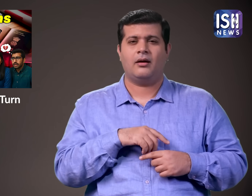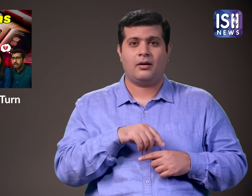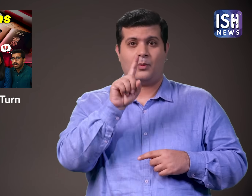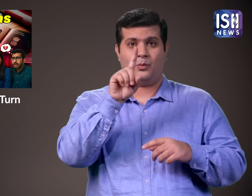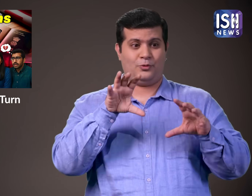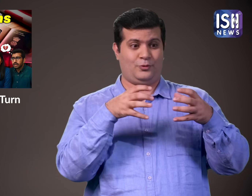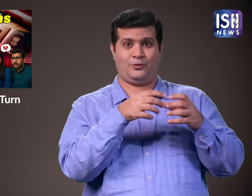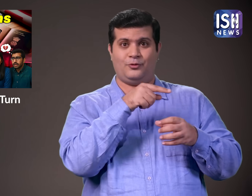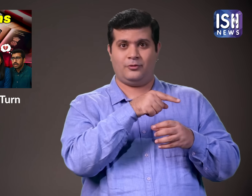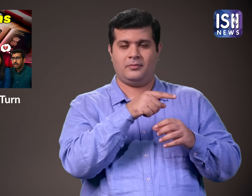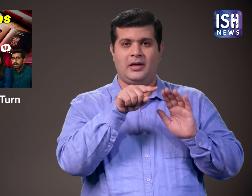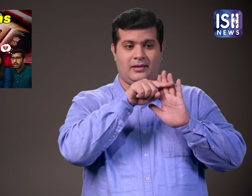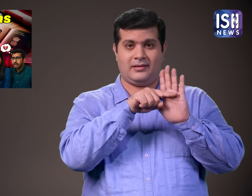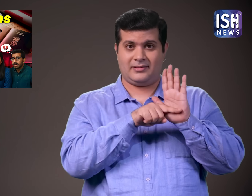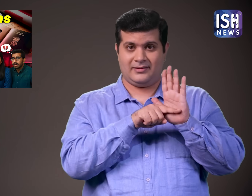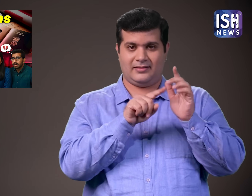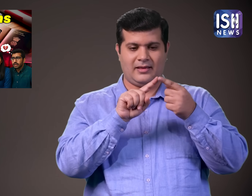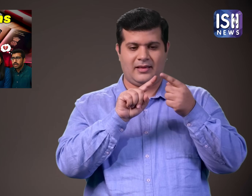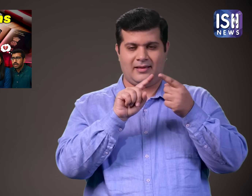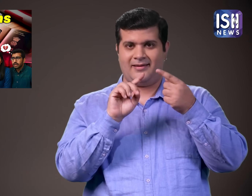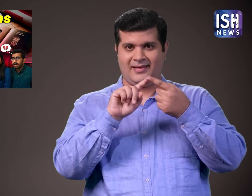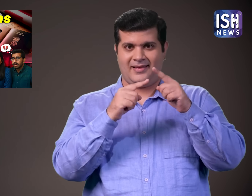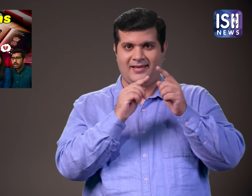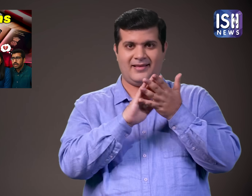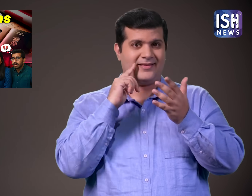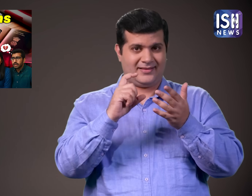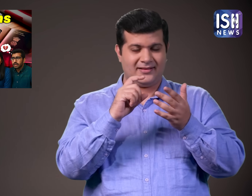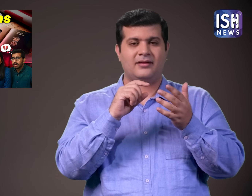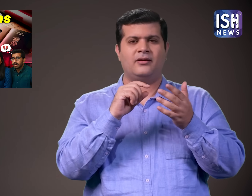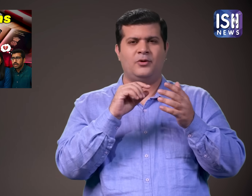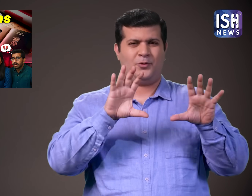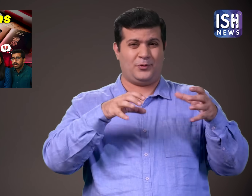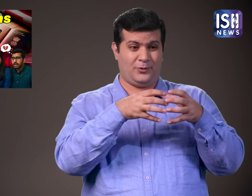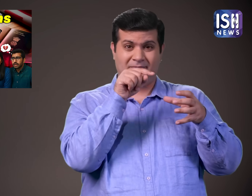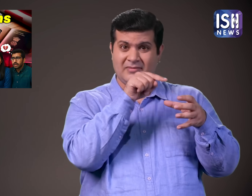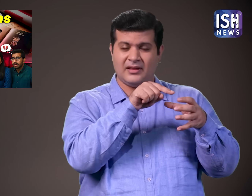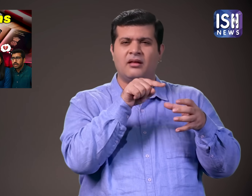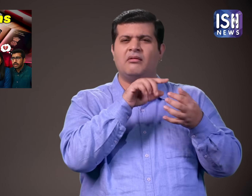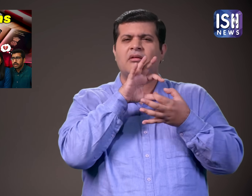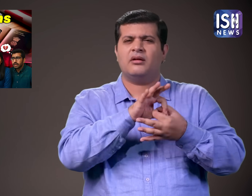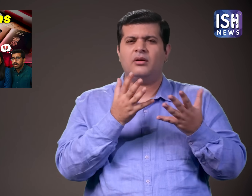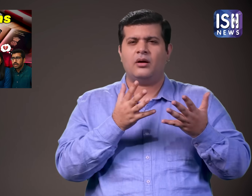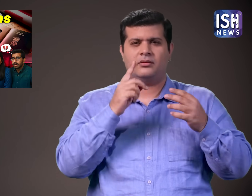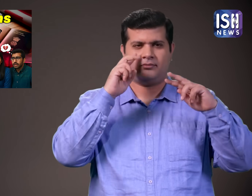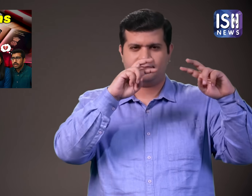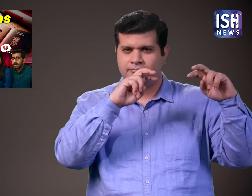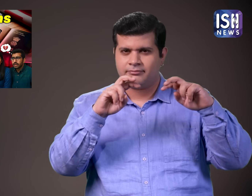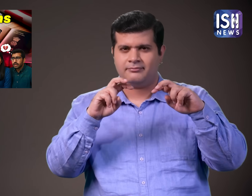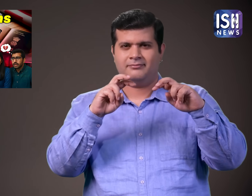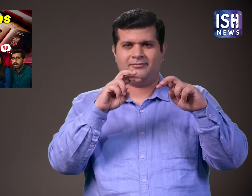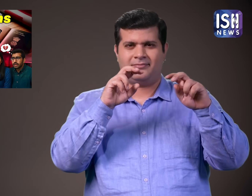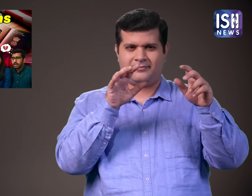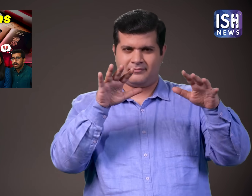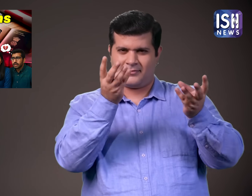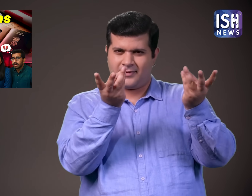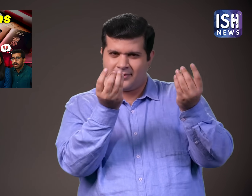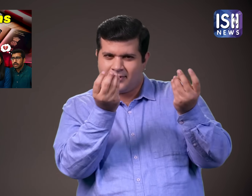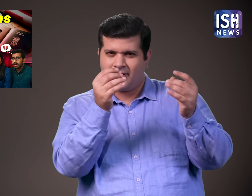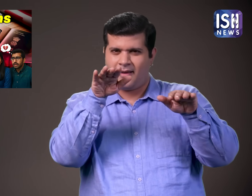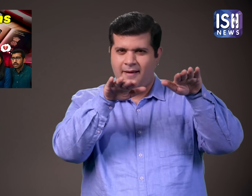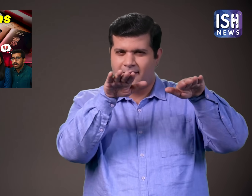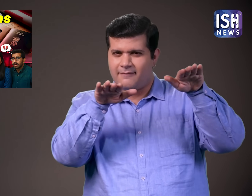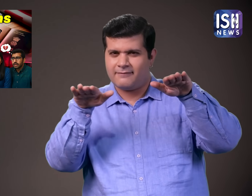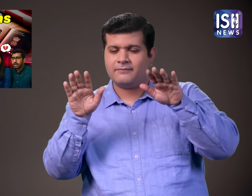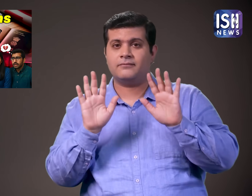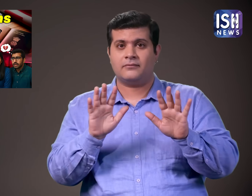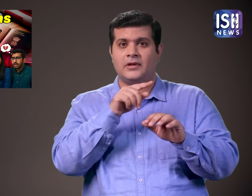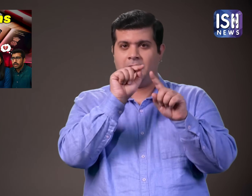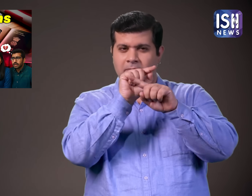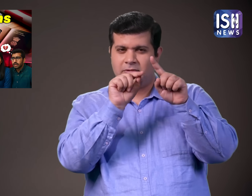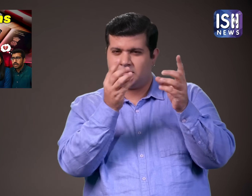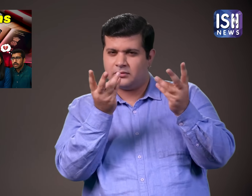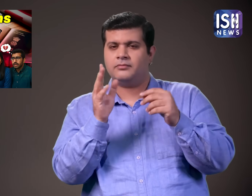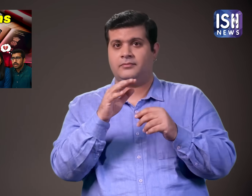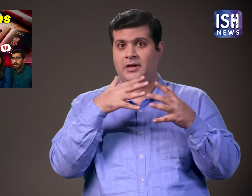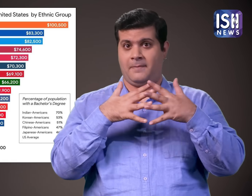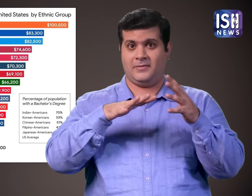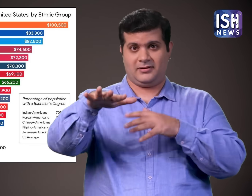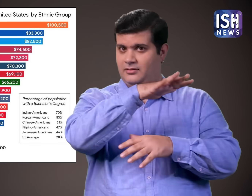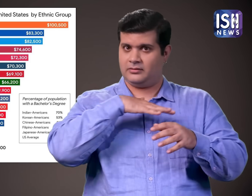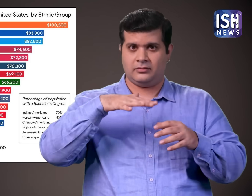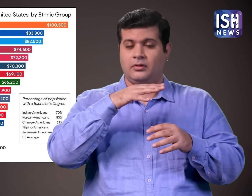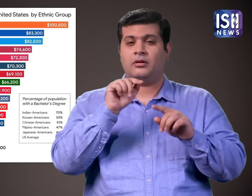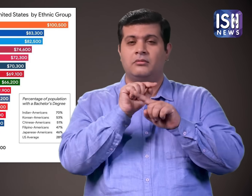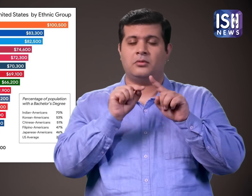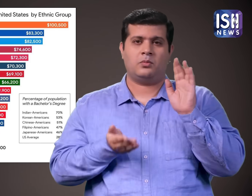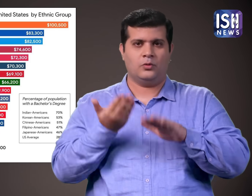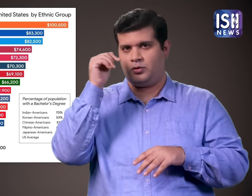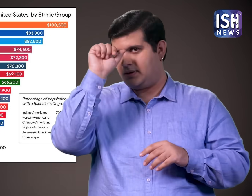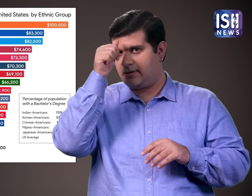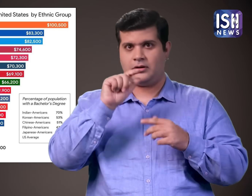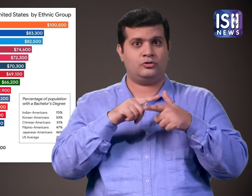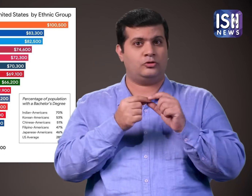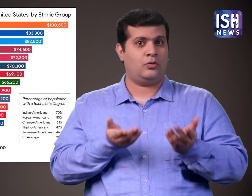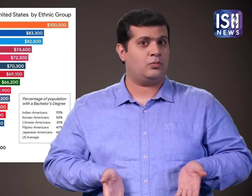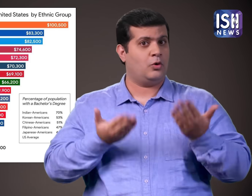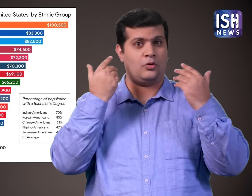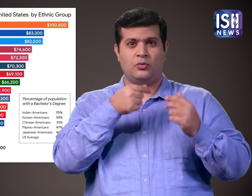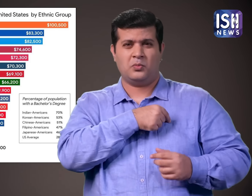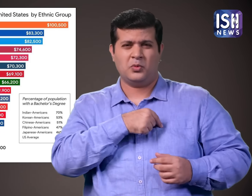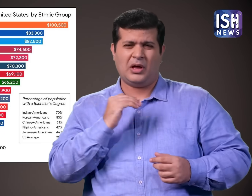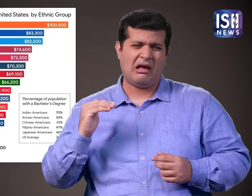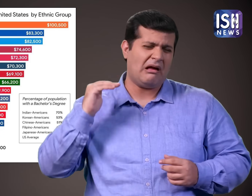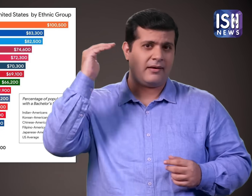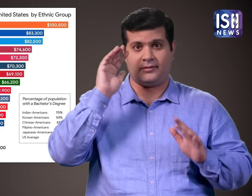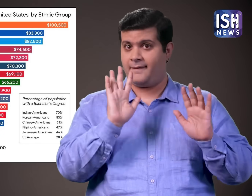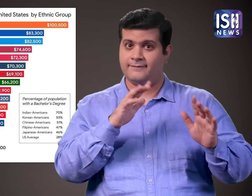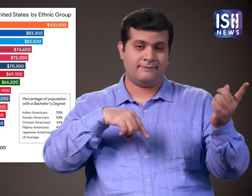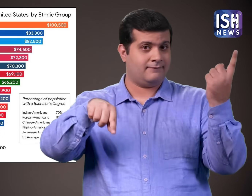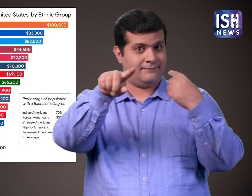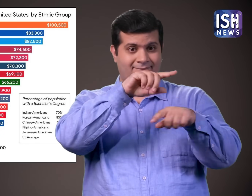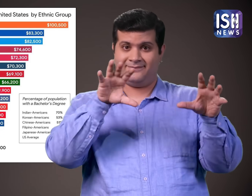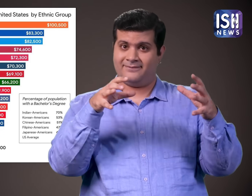As per the calculations of Ethnic Group, over 70% of H-1B Visa holders are Indian citizens.